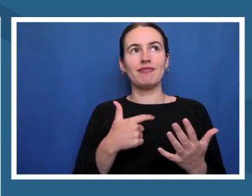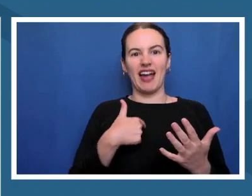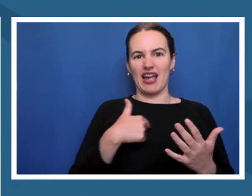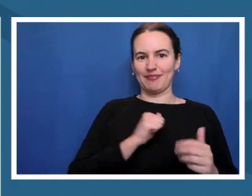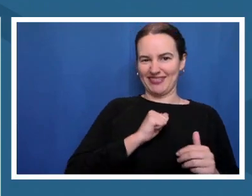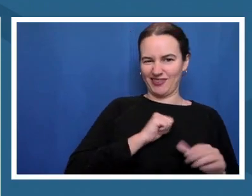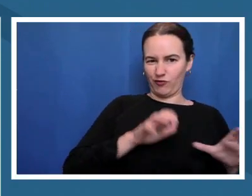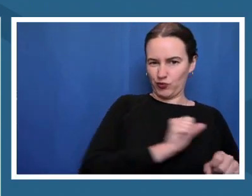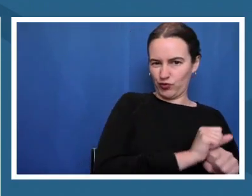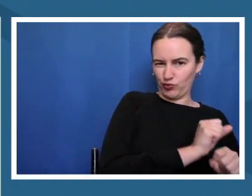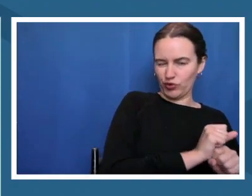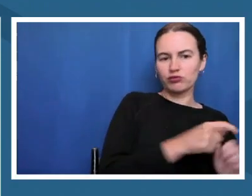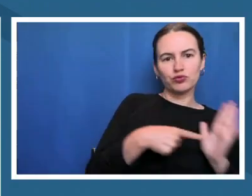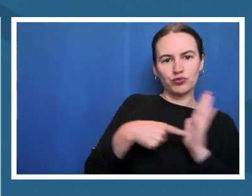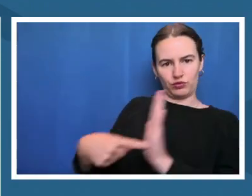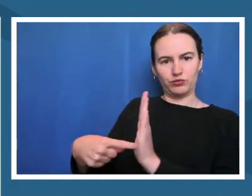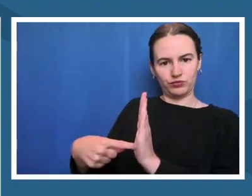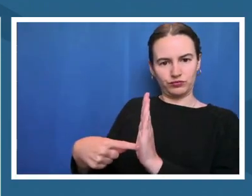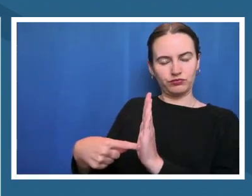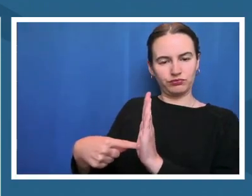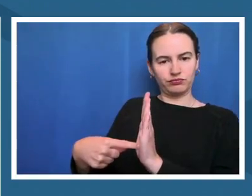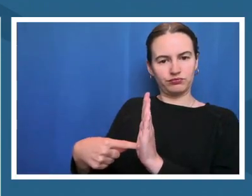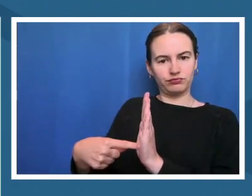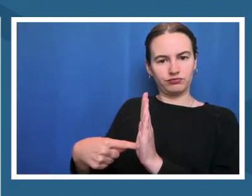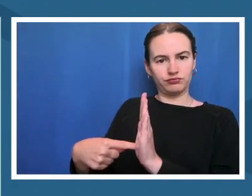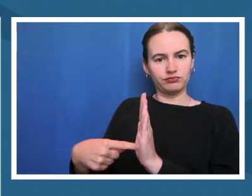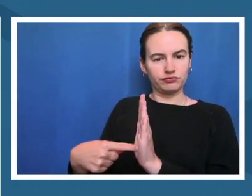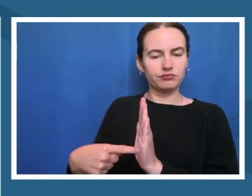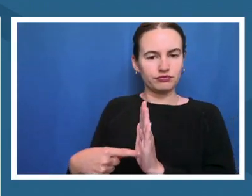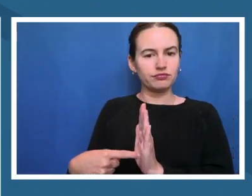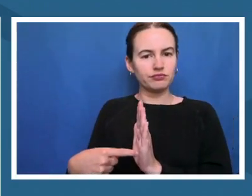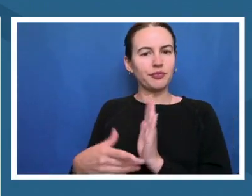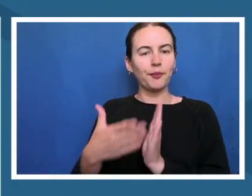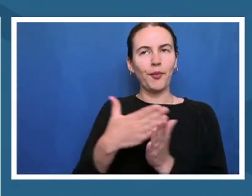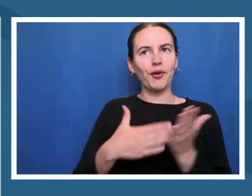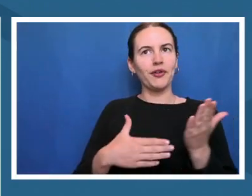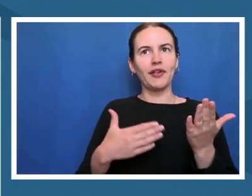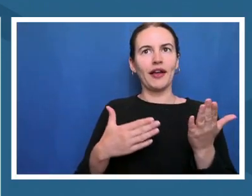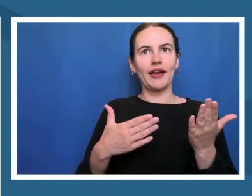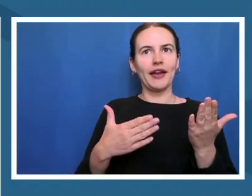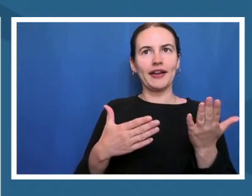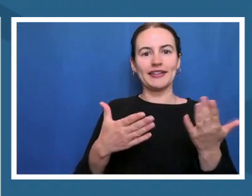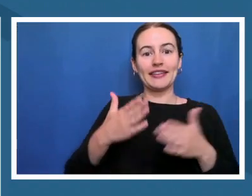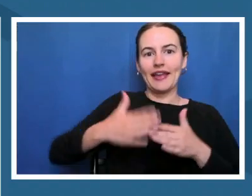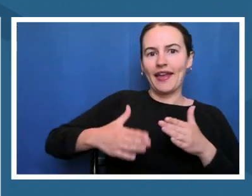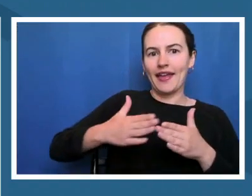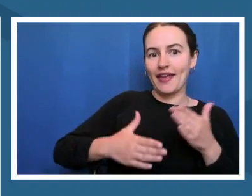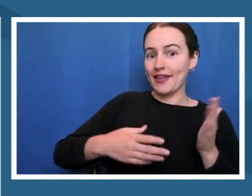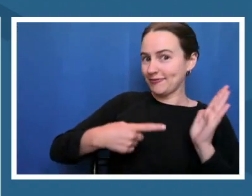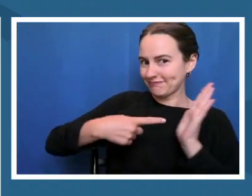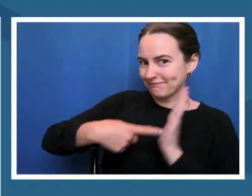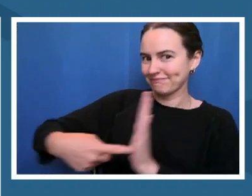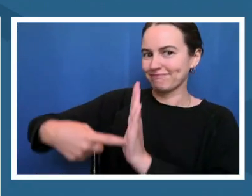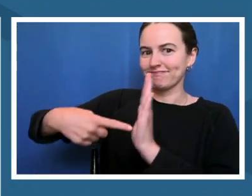i part and that's part of the kind of revelation or reveal at the end but i